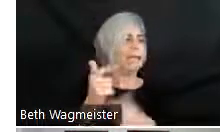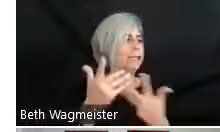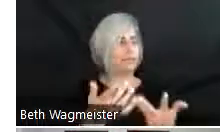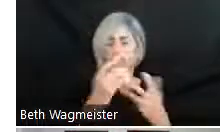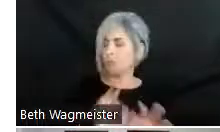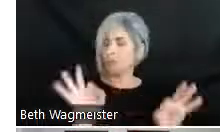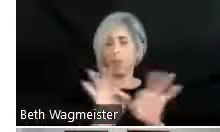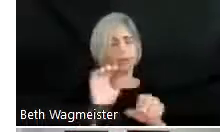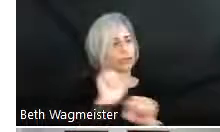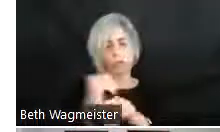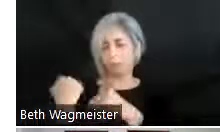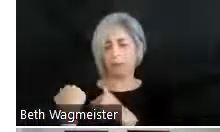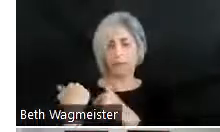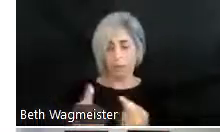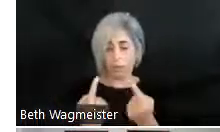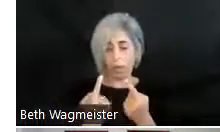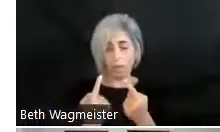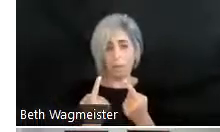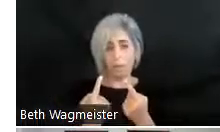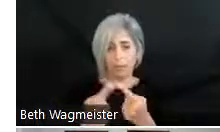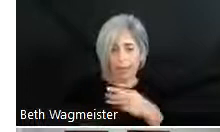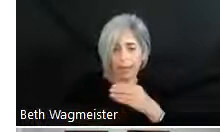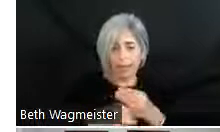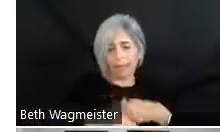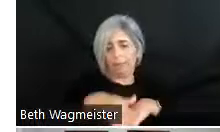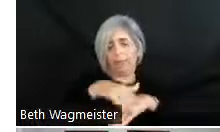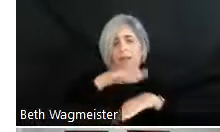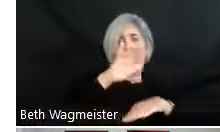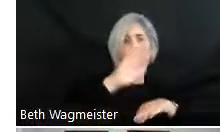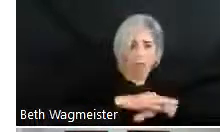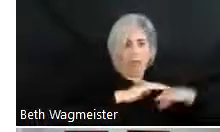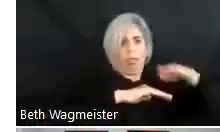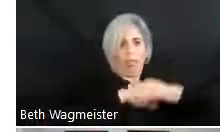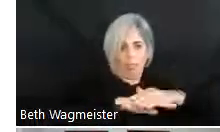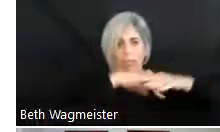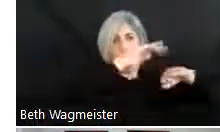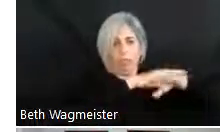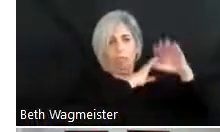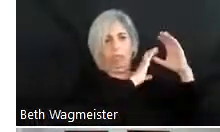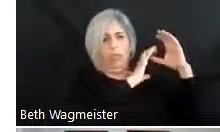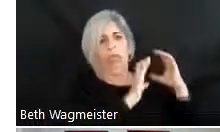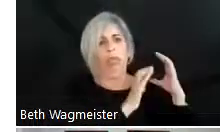and we come in and we put our accessibility on top of that stack as well. I used to go